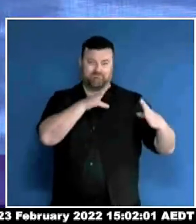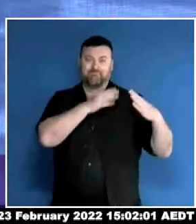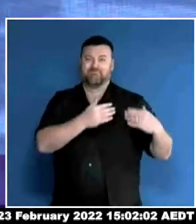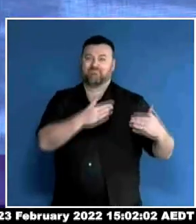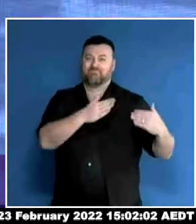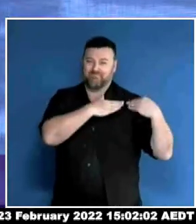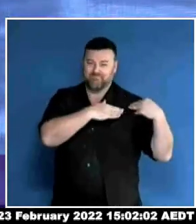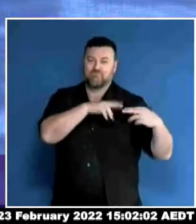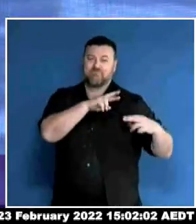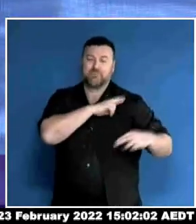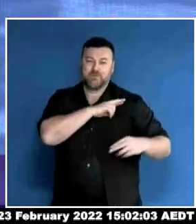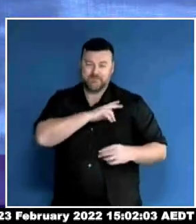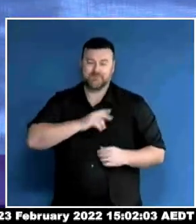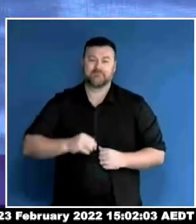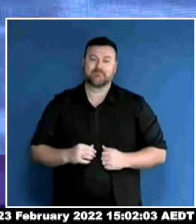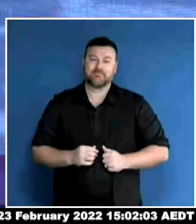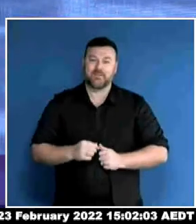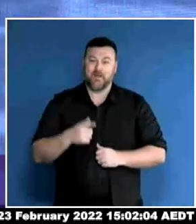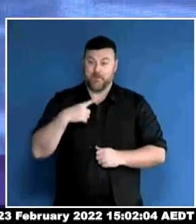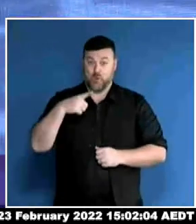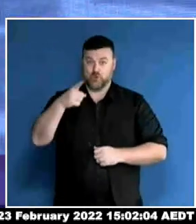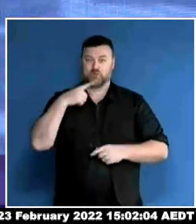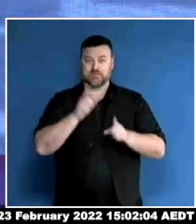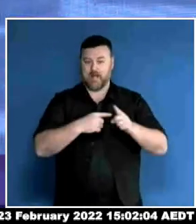barista trainers and other participants.